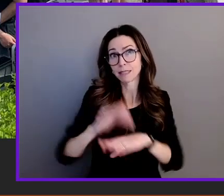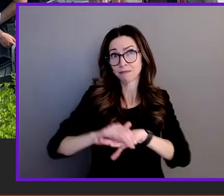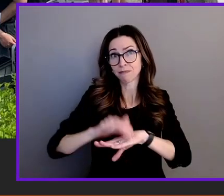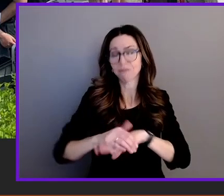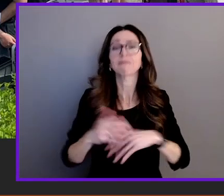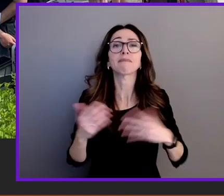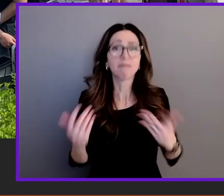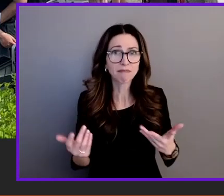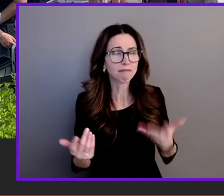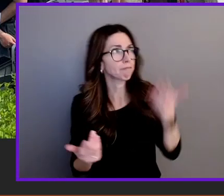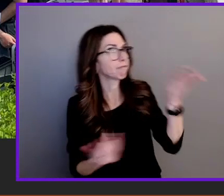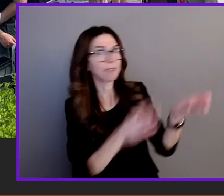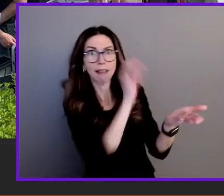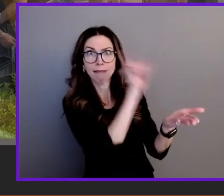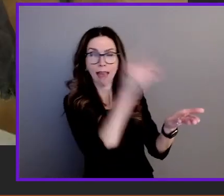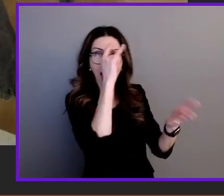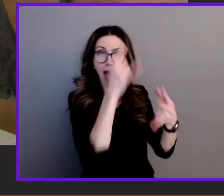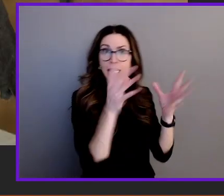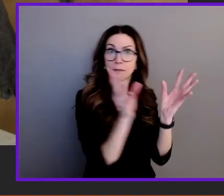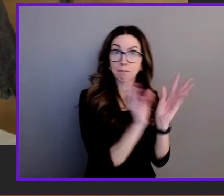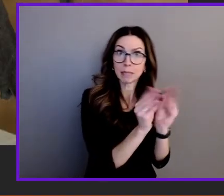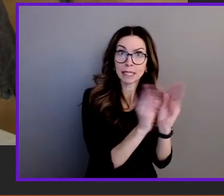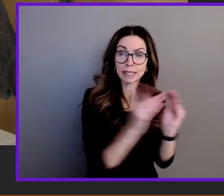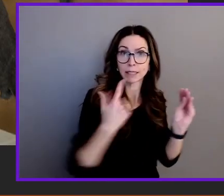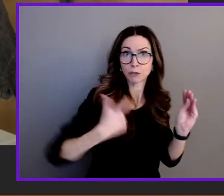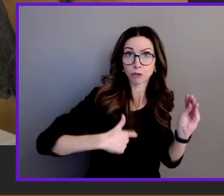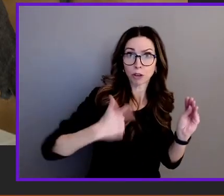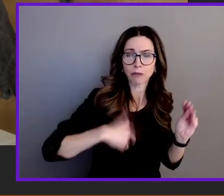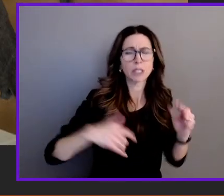led to many collaborations, including two co-delivery partnerships: